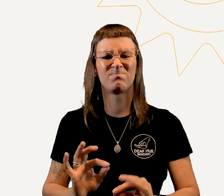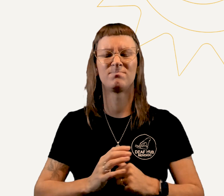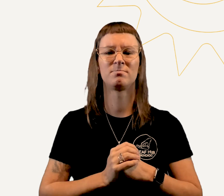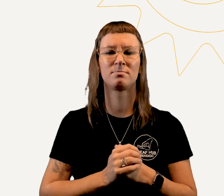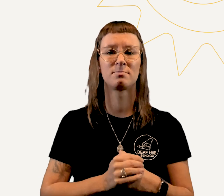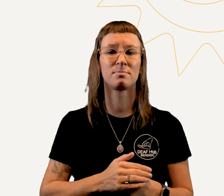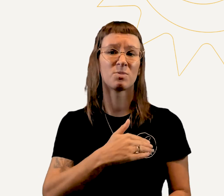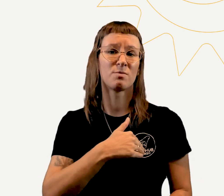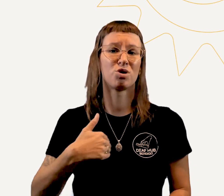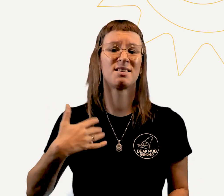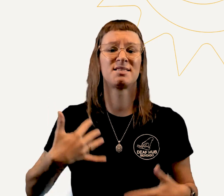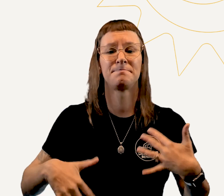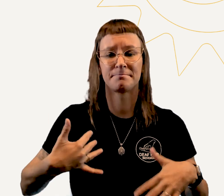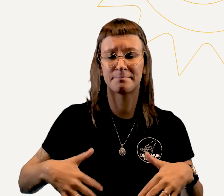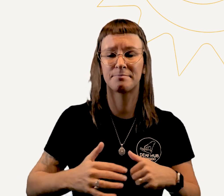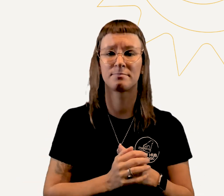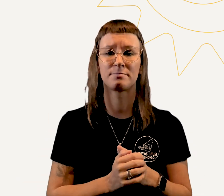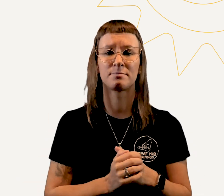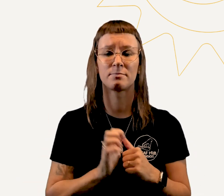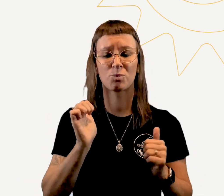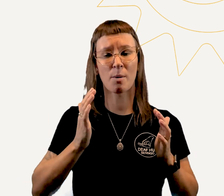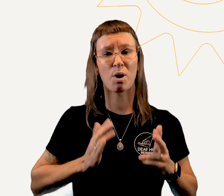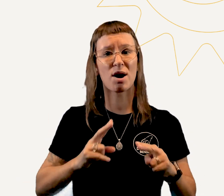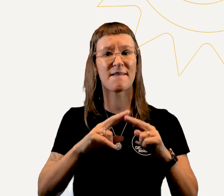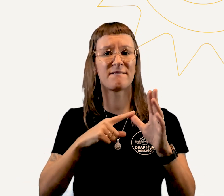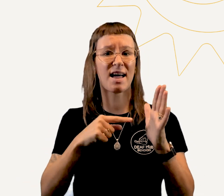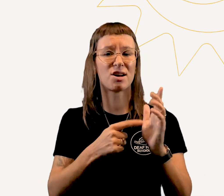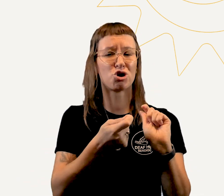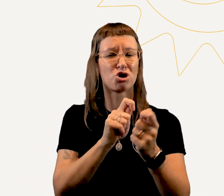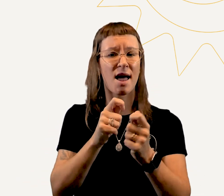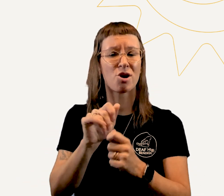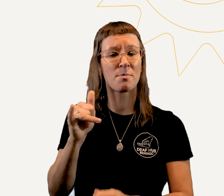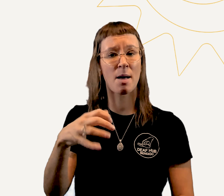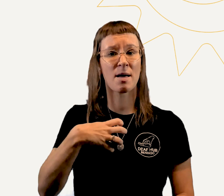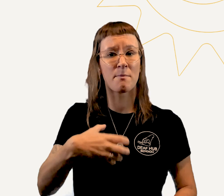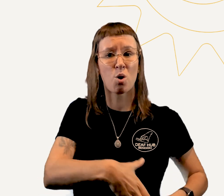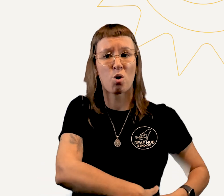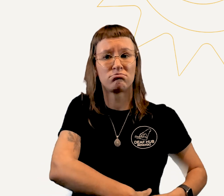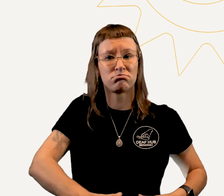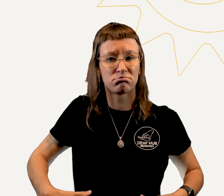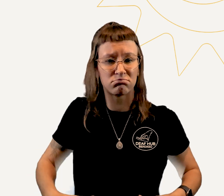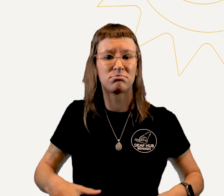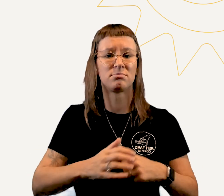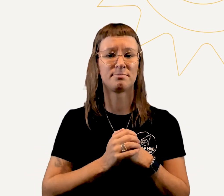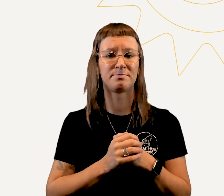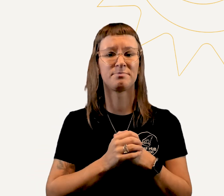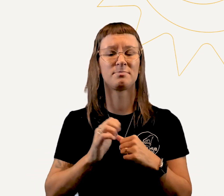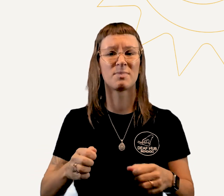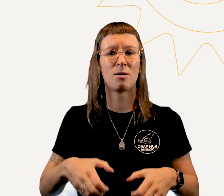Other symptoms can include: 1- Sore breasts. 2- Redistribution of body fat, particularly around the stomach. 3- Bloating.